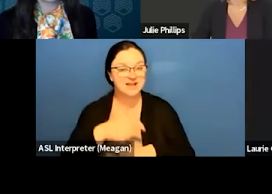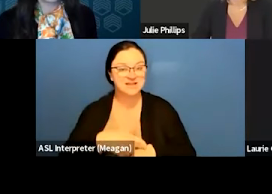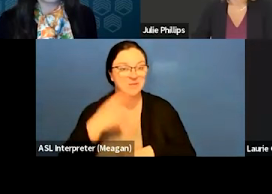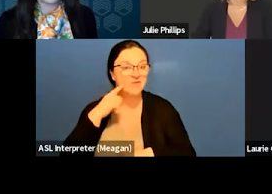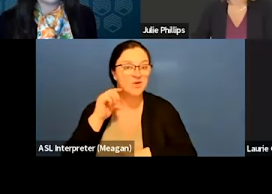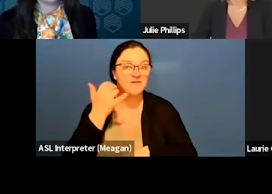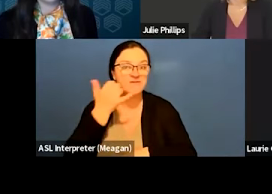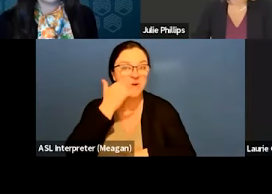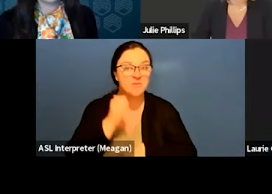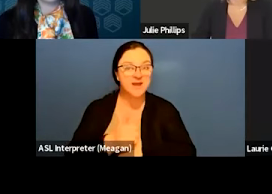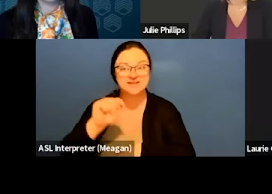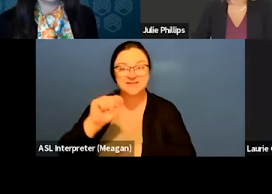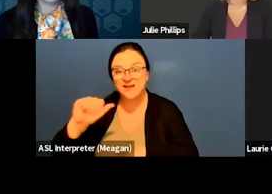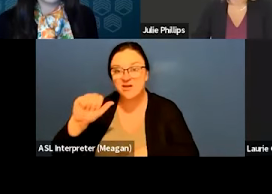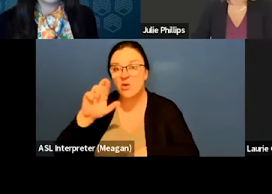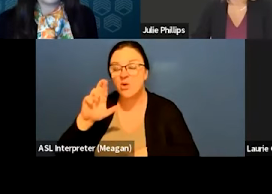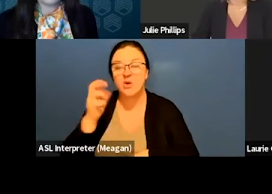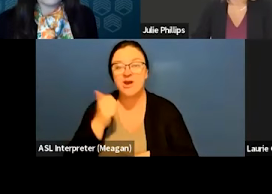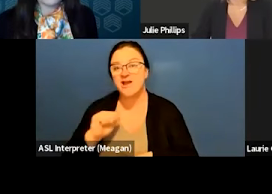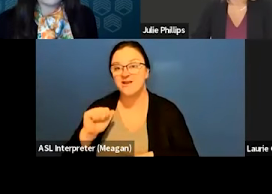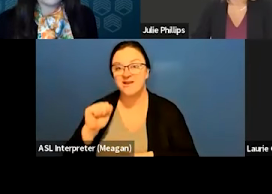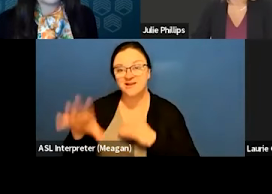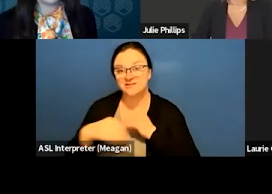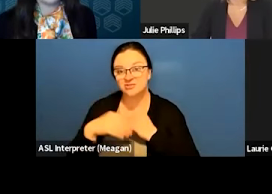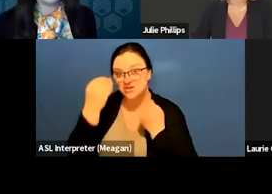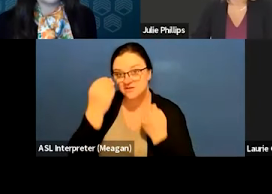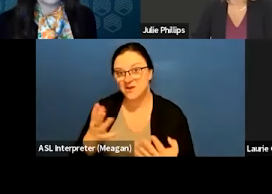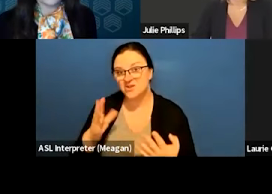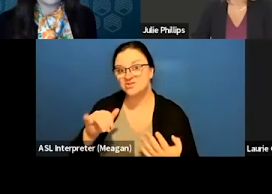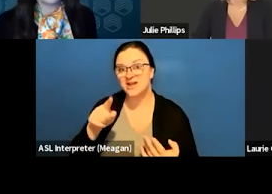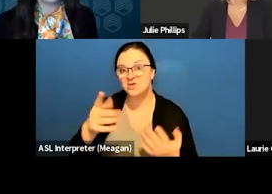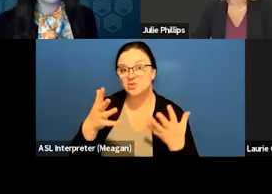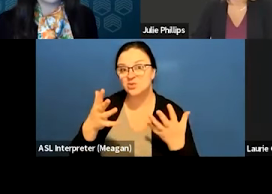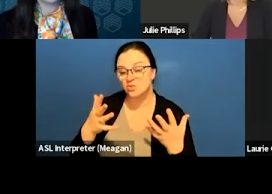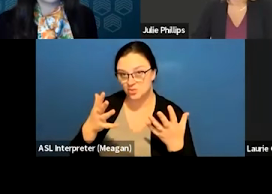or any additional information that you would like, please,